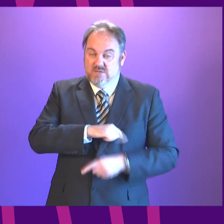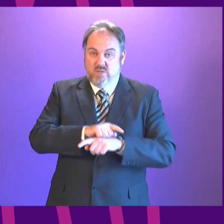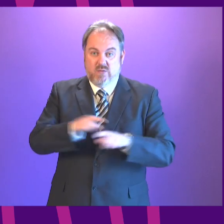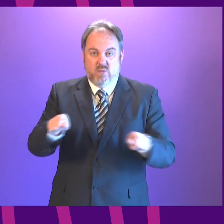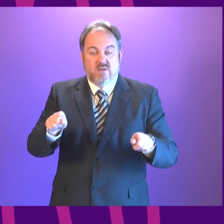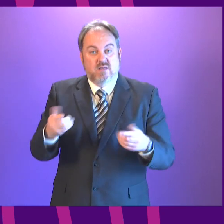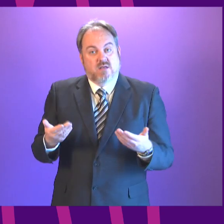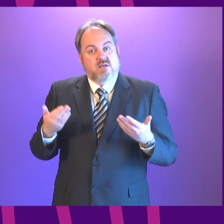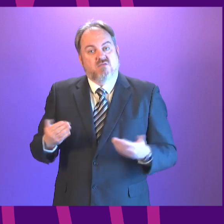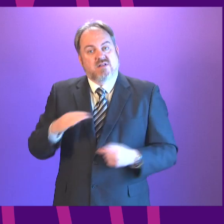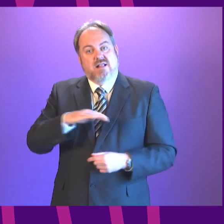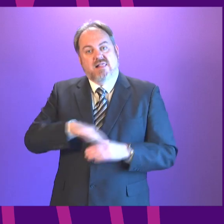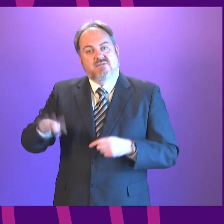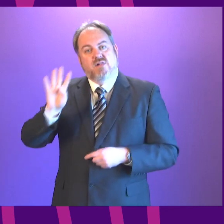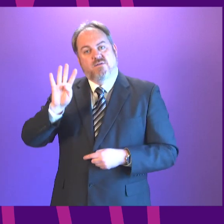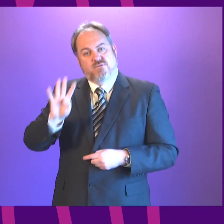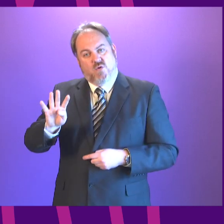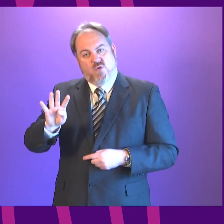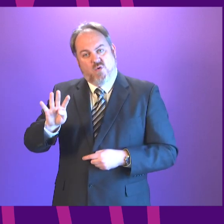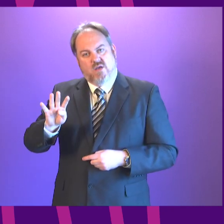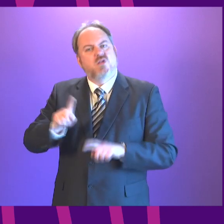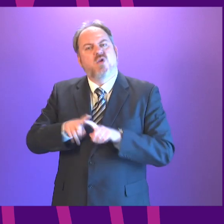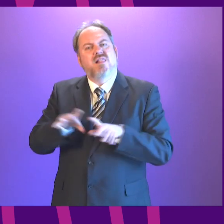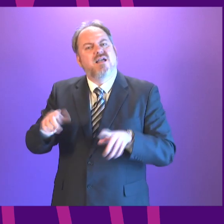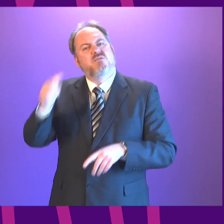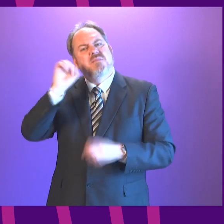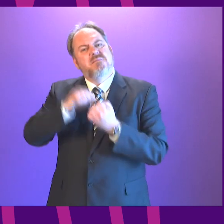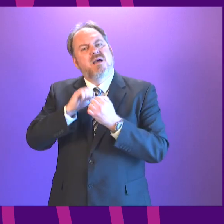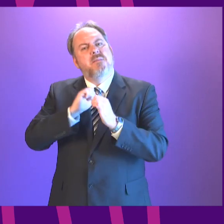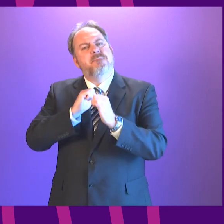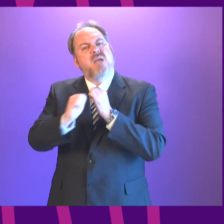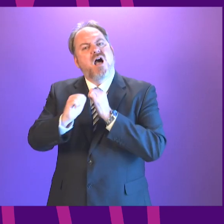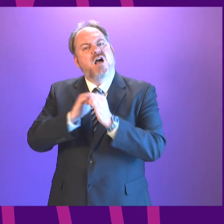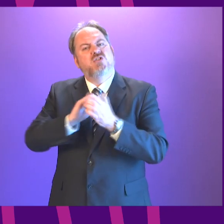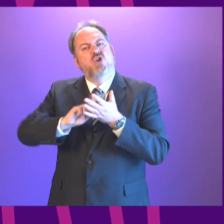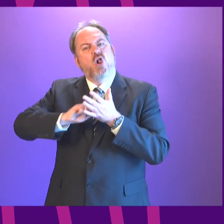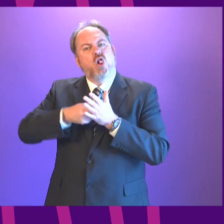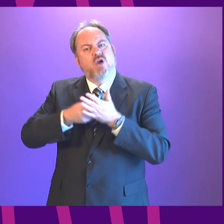are not as stringent as the March lockdown and until now that has been a good thing.